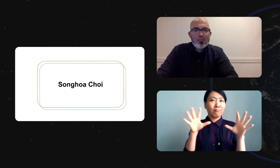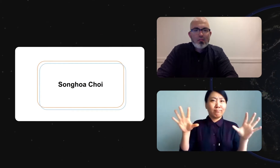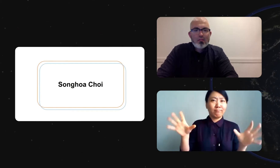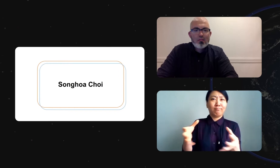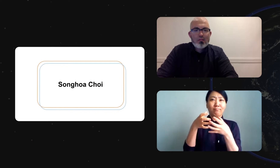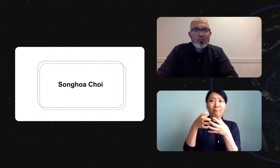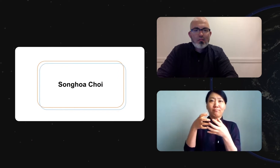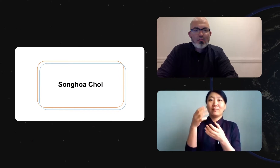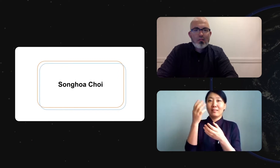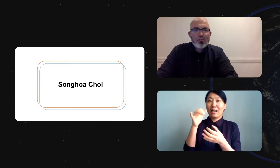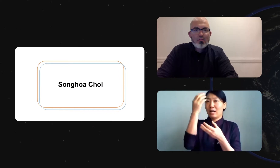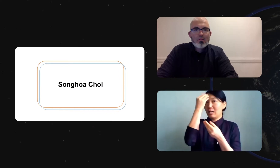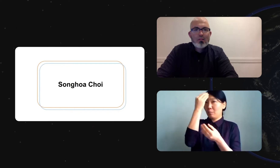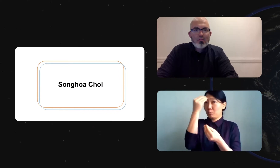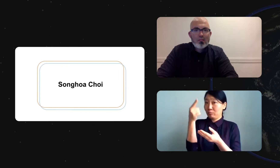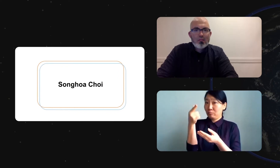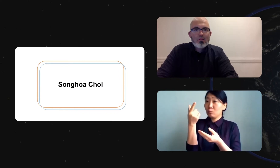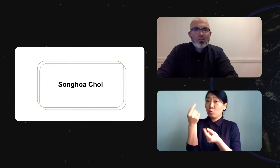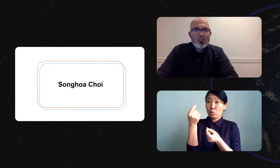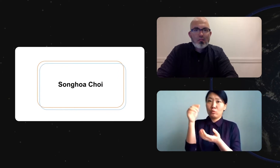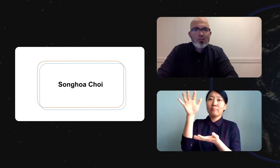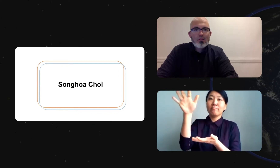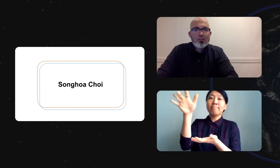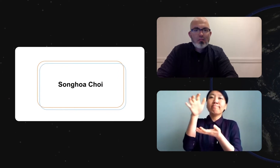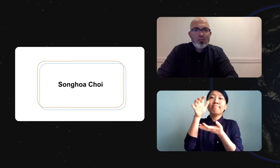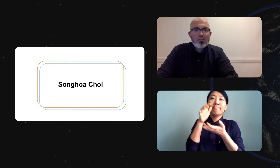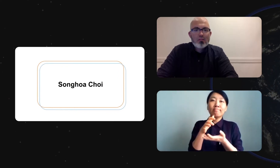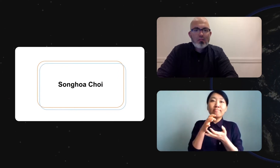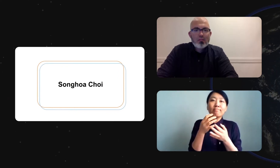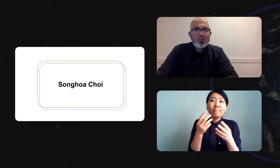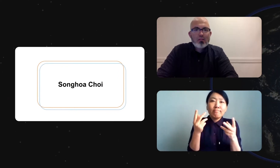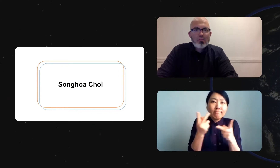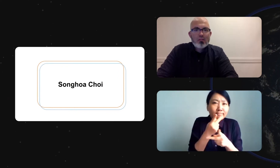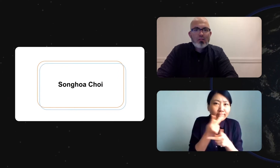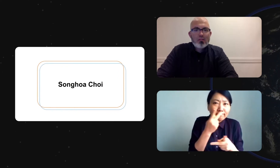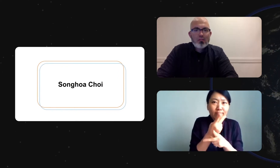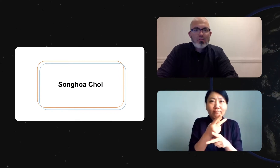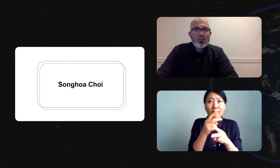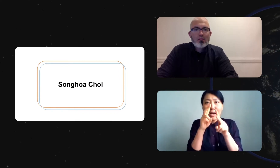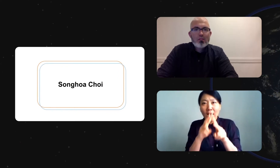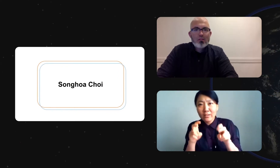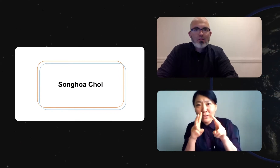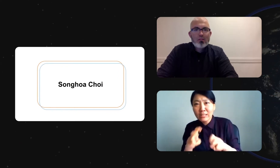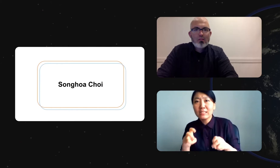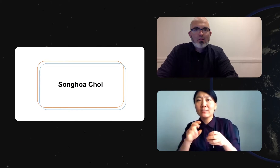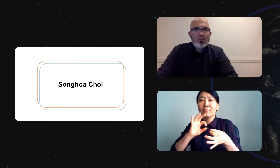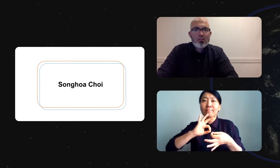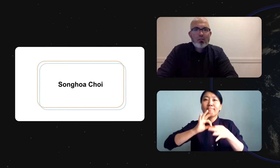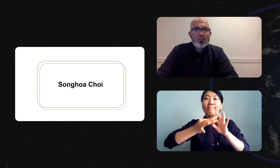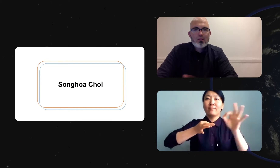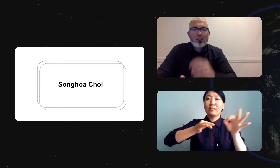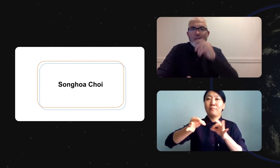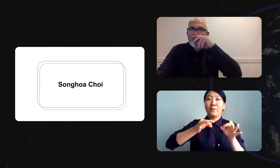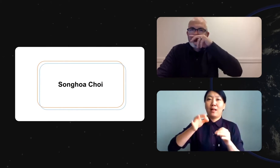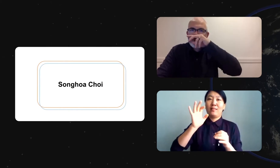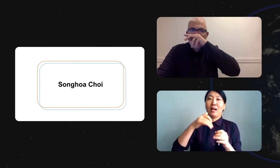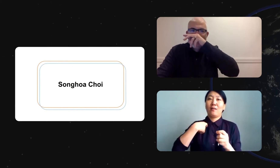It could be gender. That is data. That data will be collected, analyzed, and interpreted.